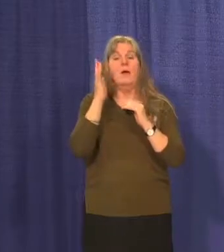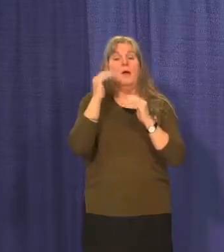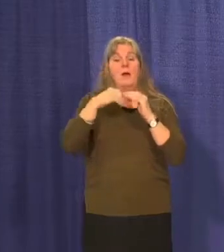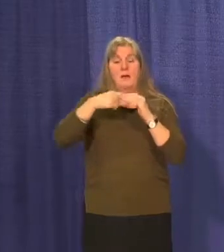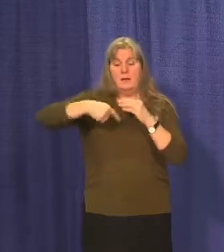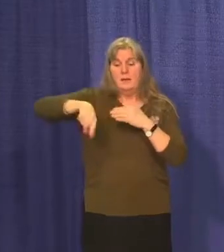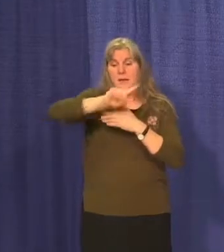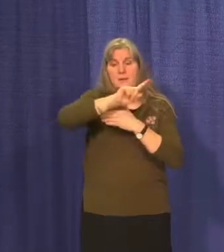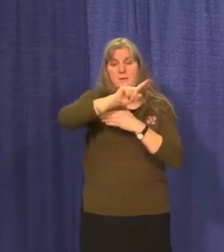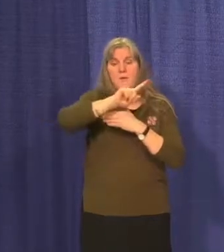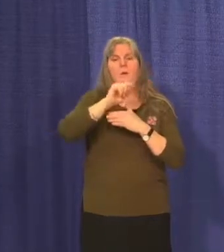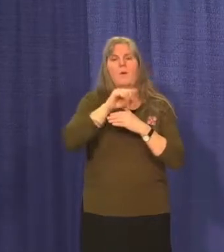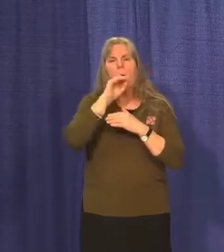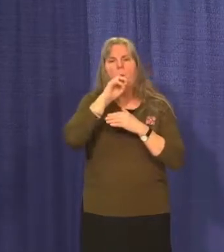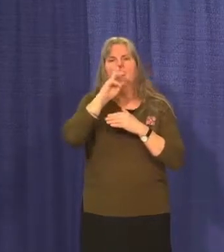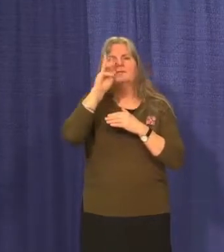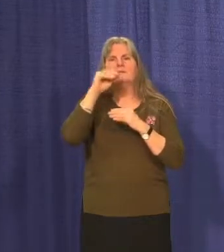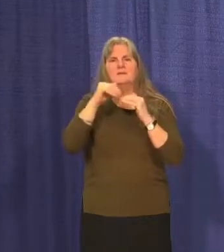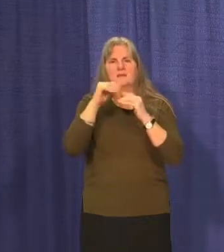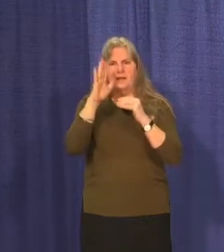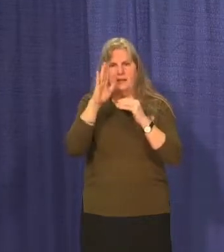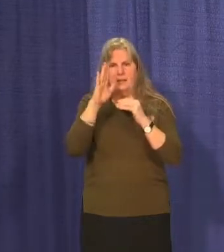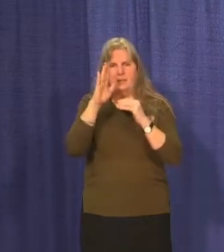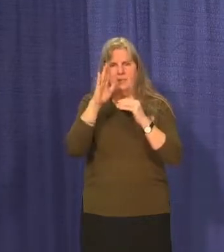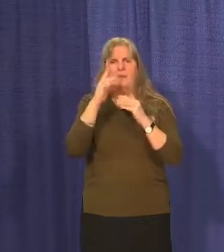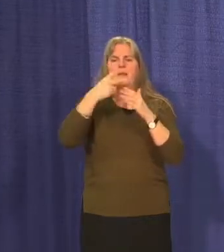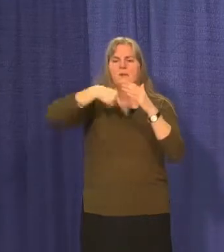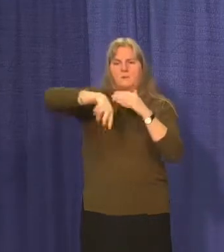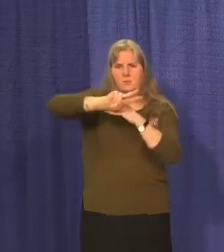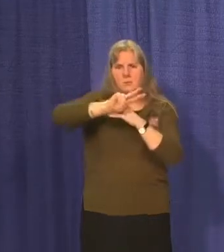and up and next week will be 60 in up with the general public